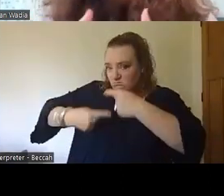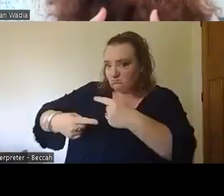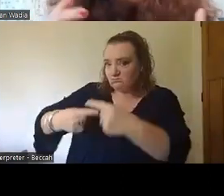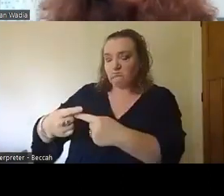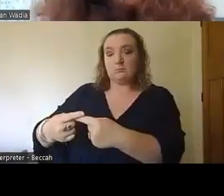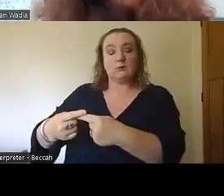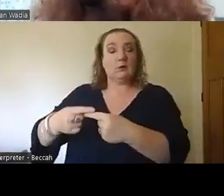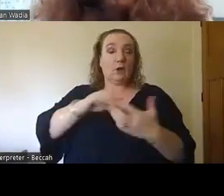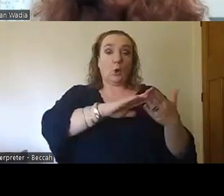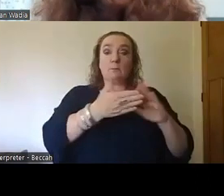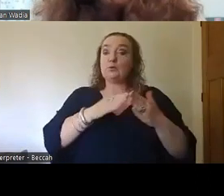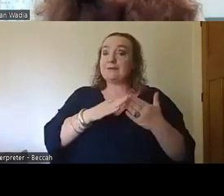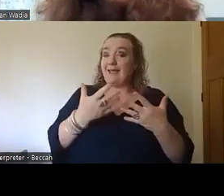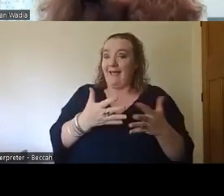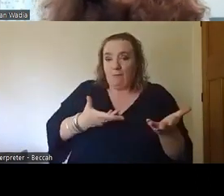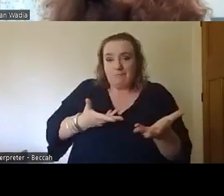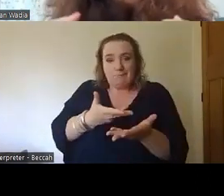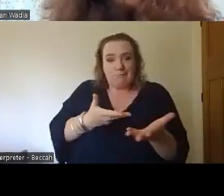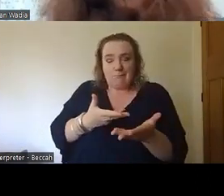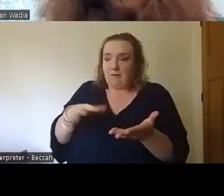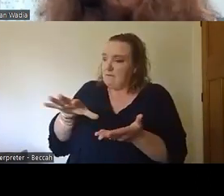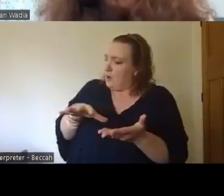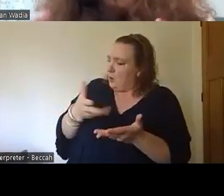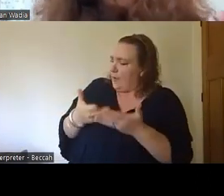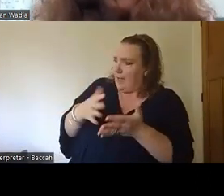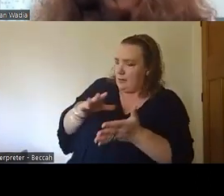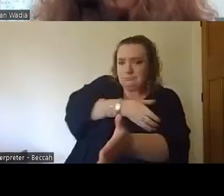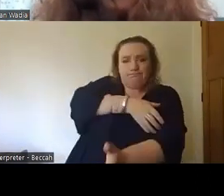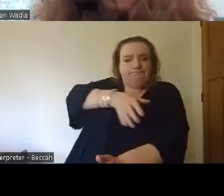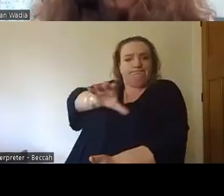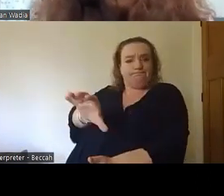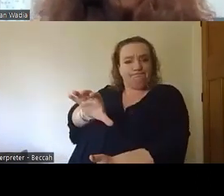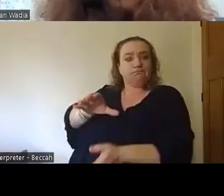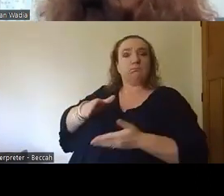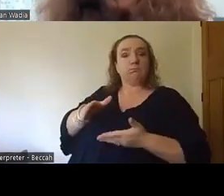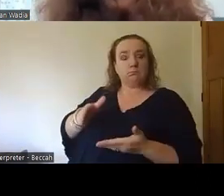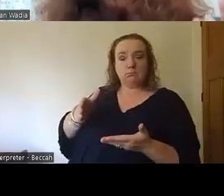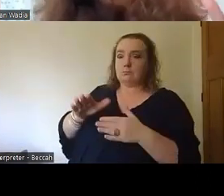How do you have those conversations with whānau? How do you empower them? How do you let them know their children's rights,